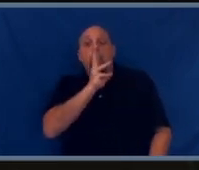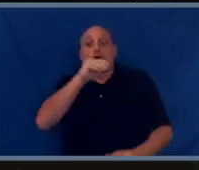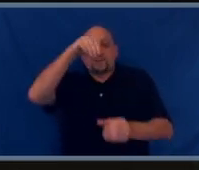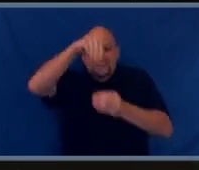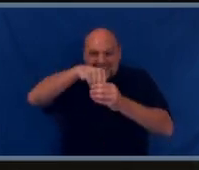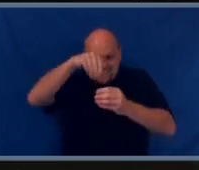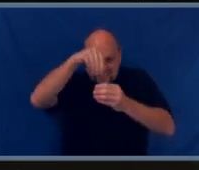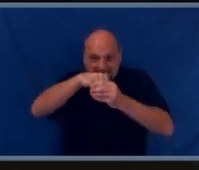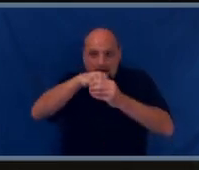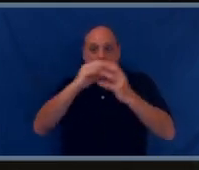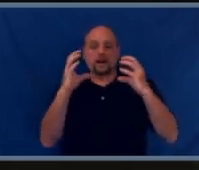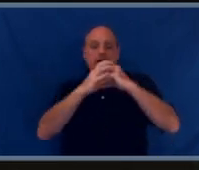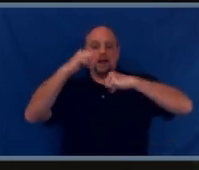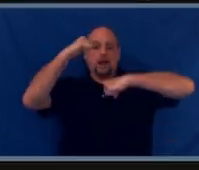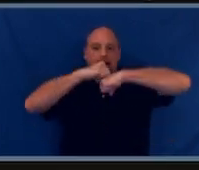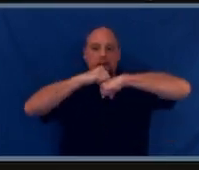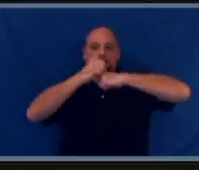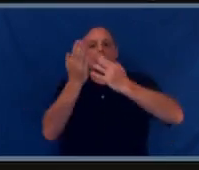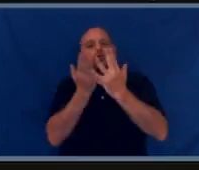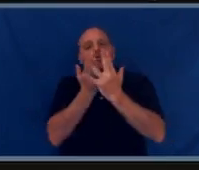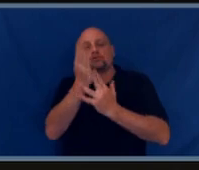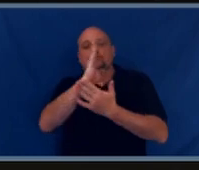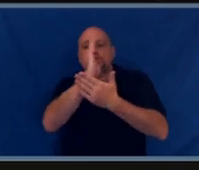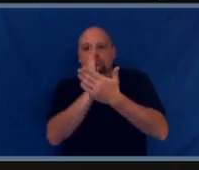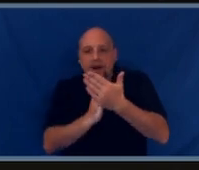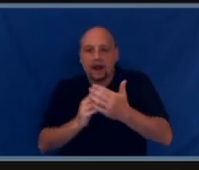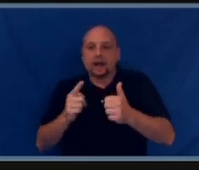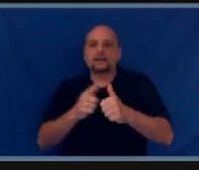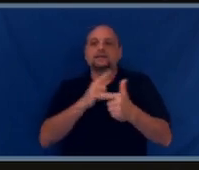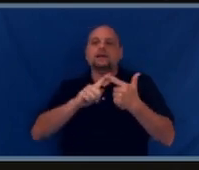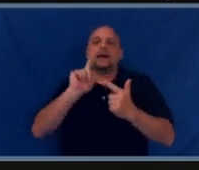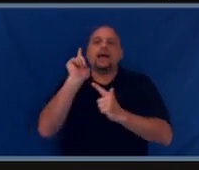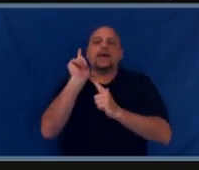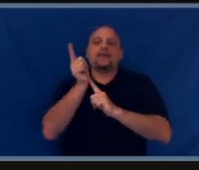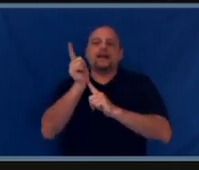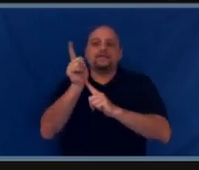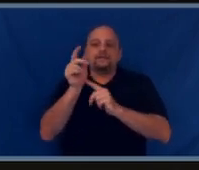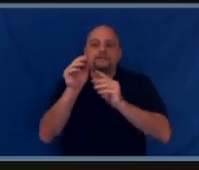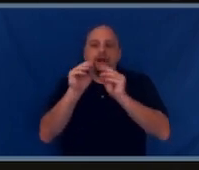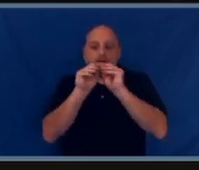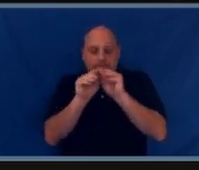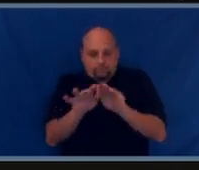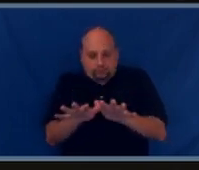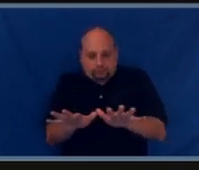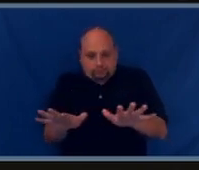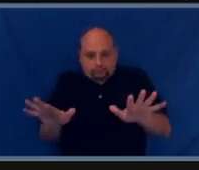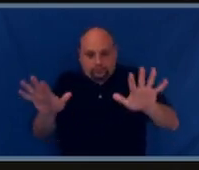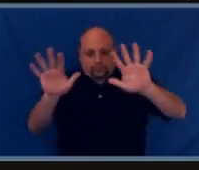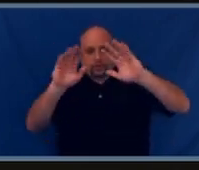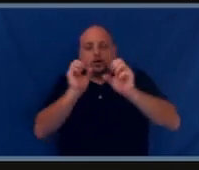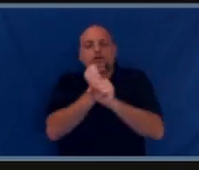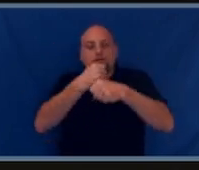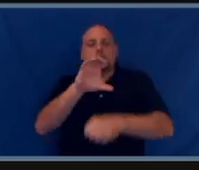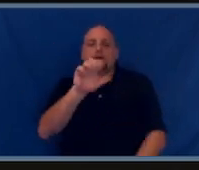AND IT'S EXCITING.